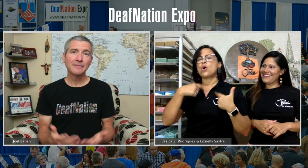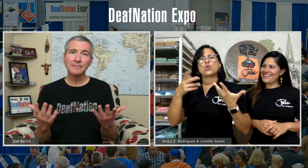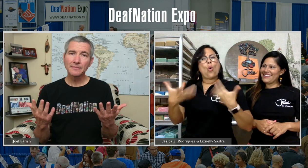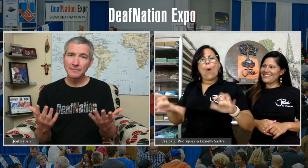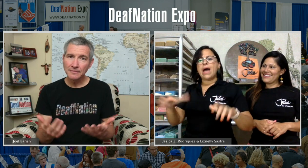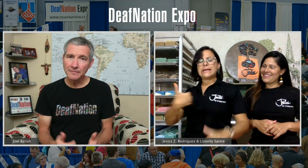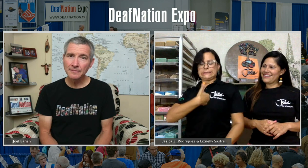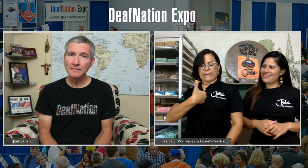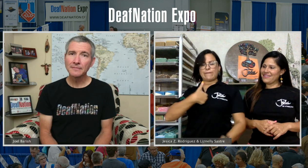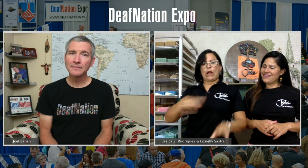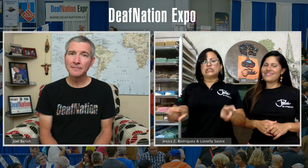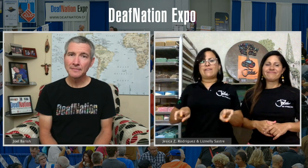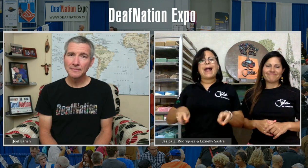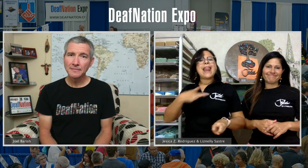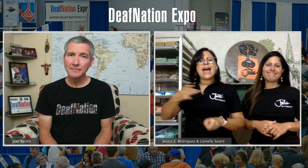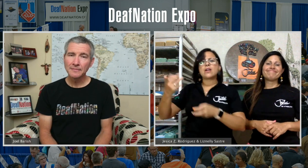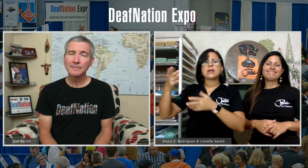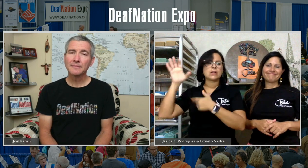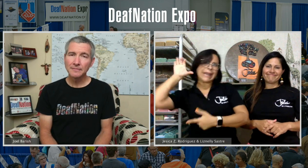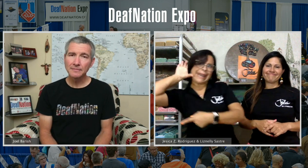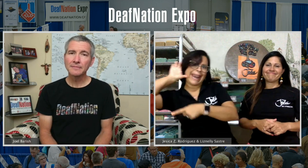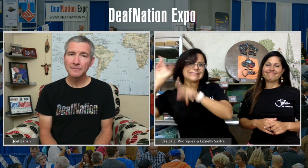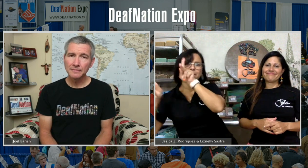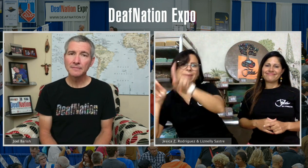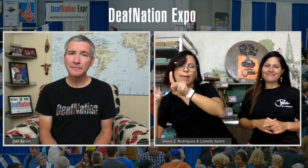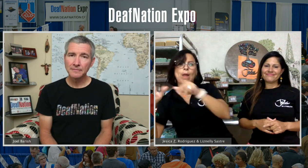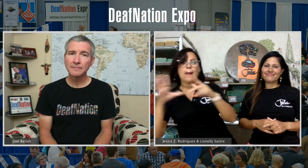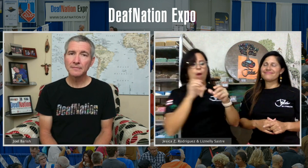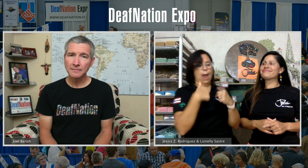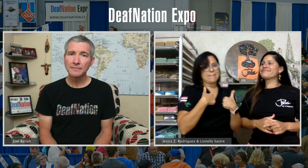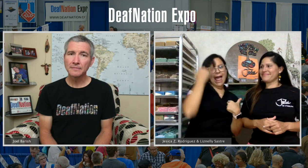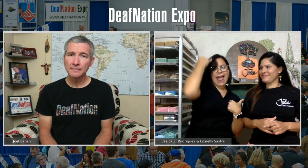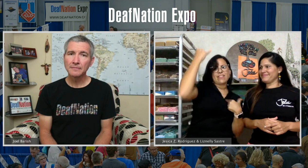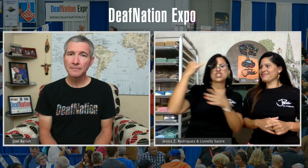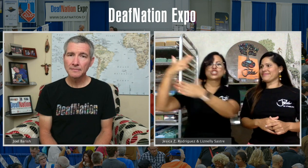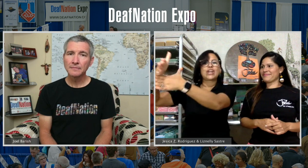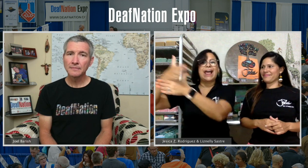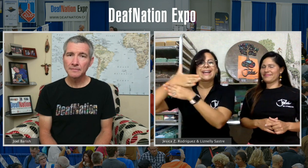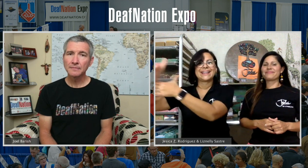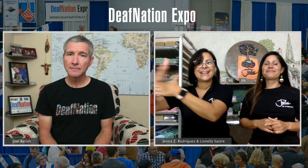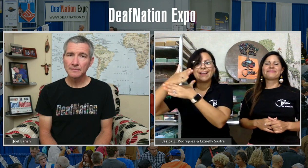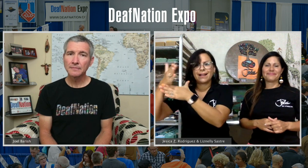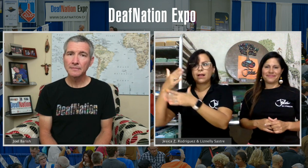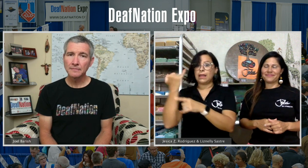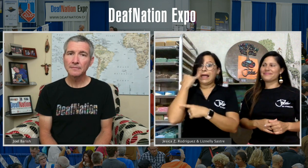I don’t want to be selfish. I like to listen to people and share ideas.